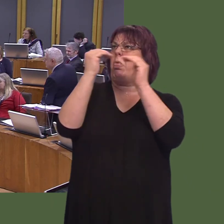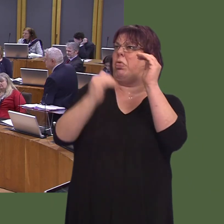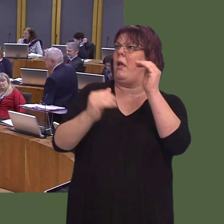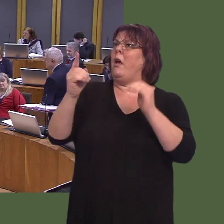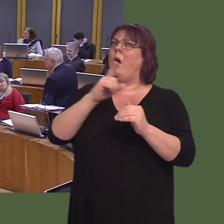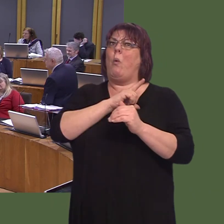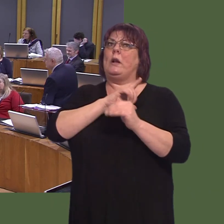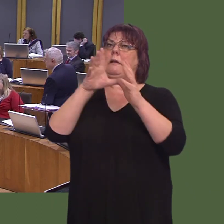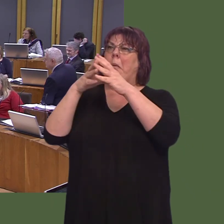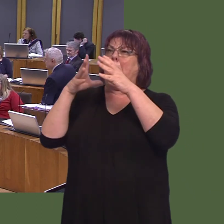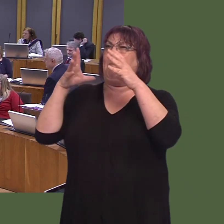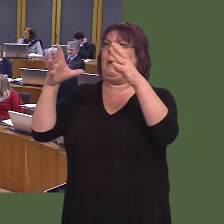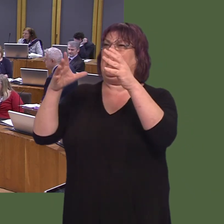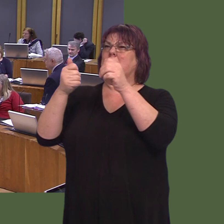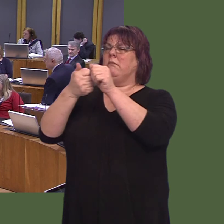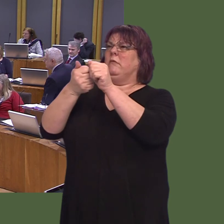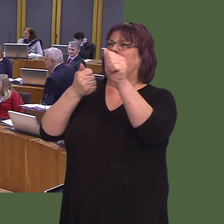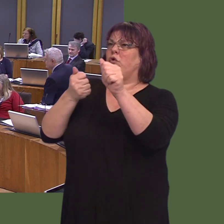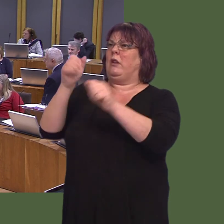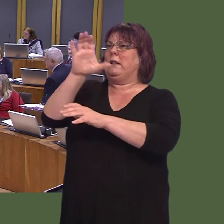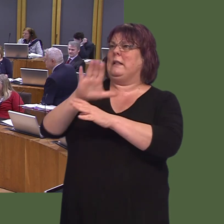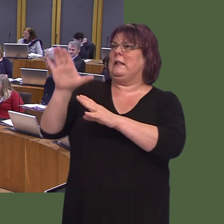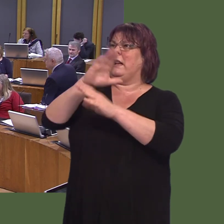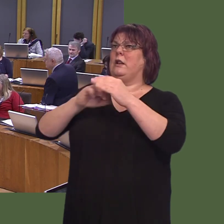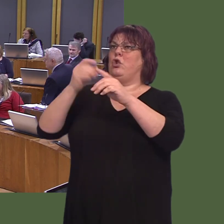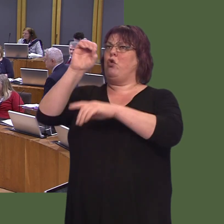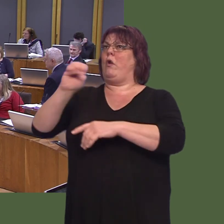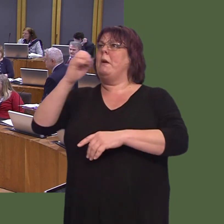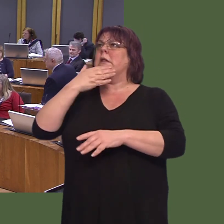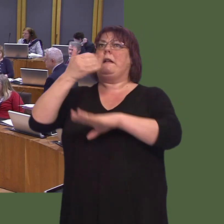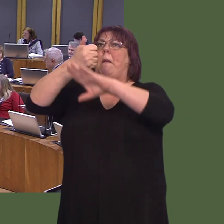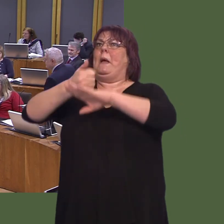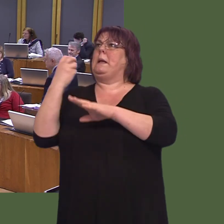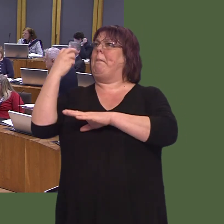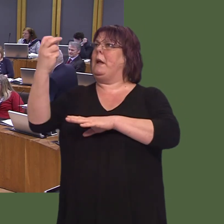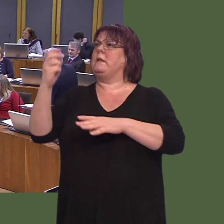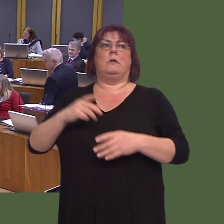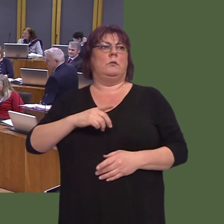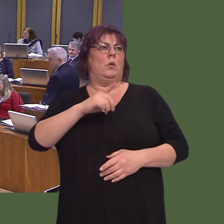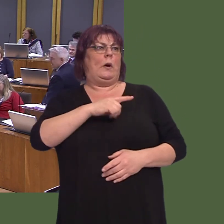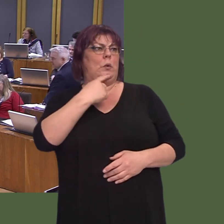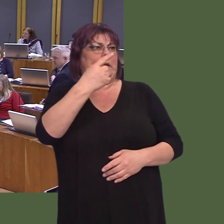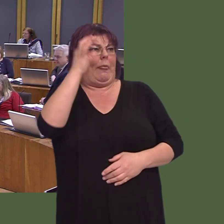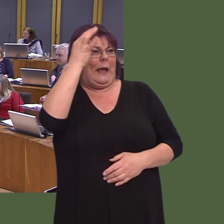And why doesn't the largest industrial estate, or one of the largest industrial estates in Europe, not have what is a basic service? Carwyn Jones AM: Why doesn't he take it up with the councils?